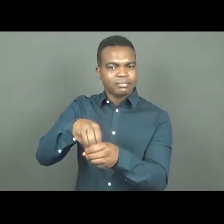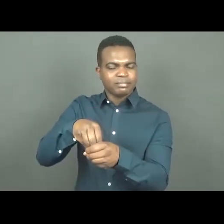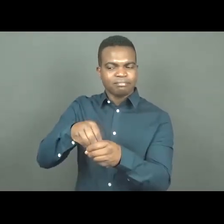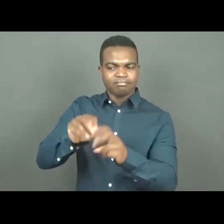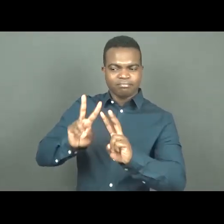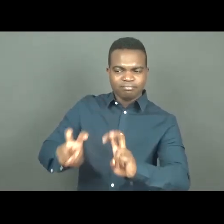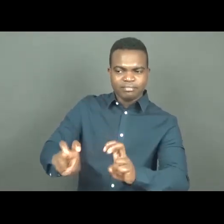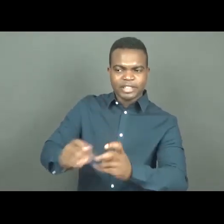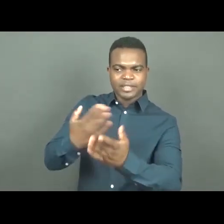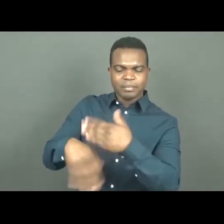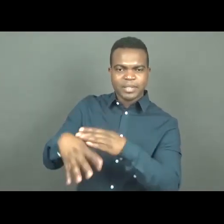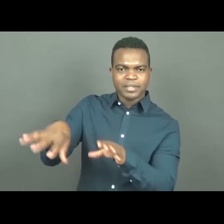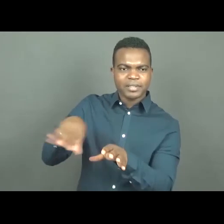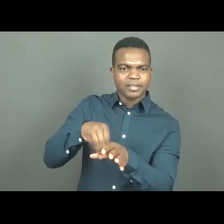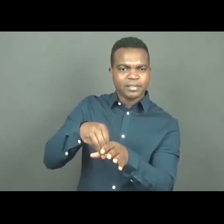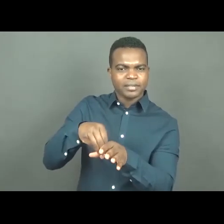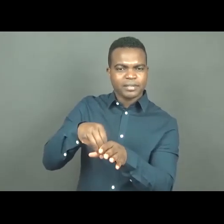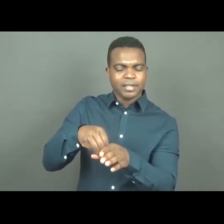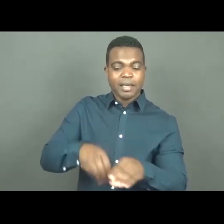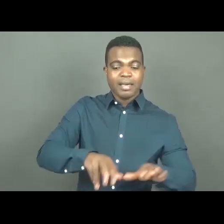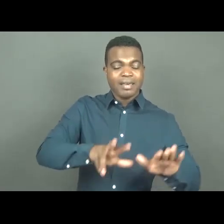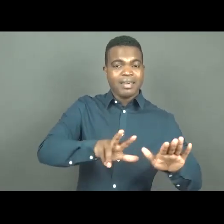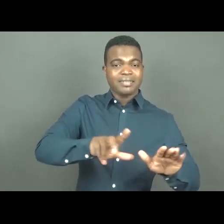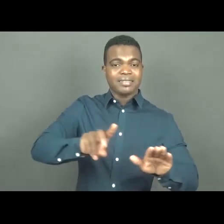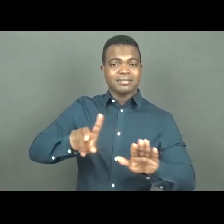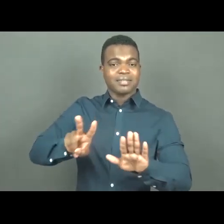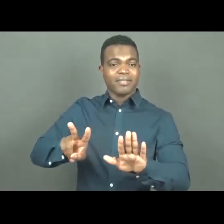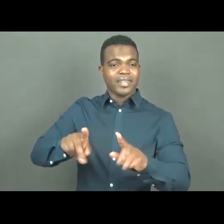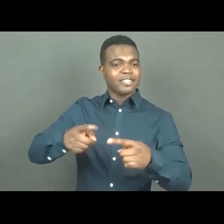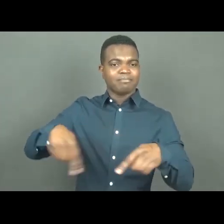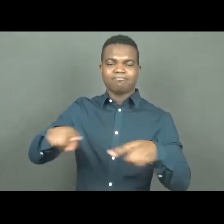as other panelists have mentioned, key tools here include both quantitative and qualitative